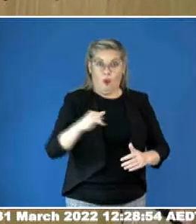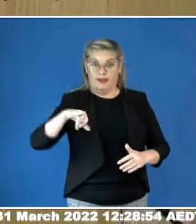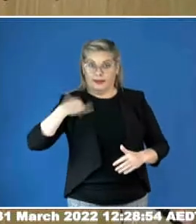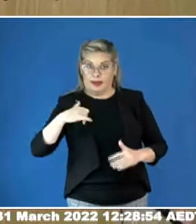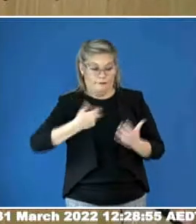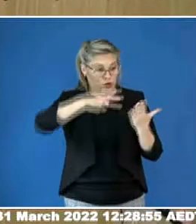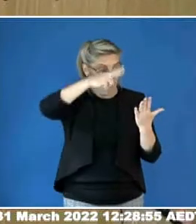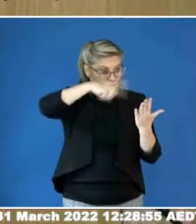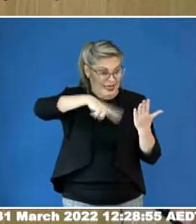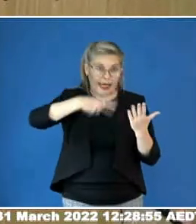responsible for giving effect to it?